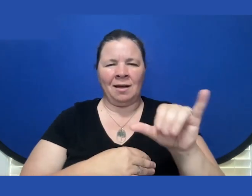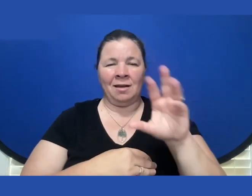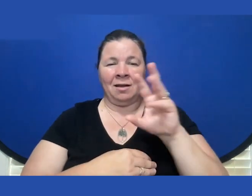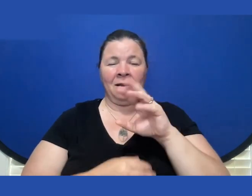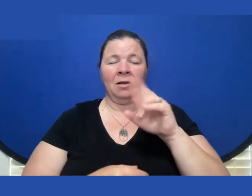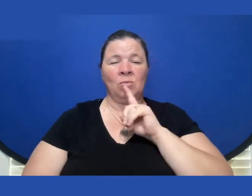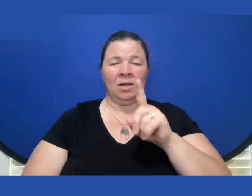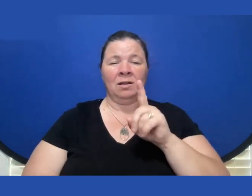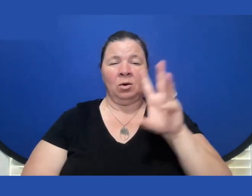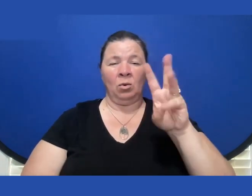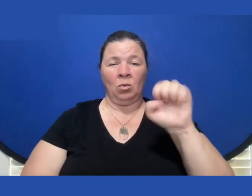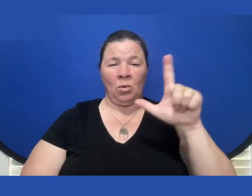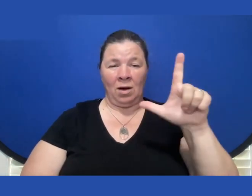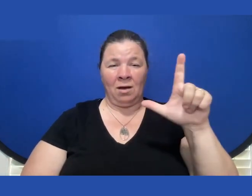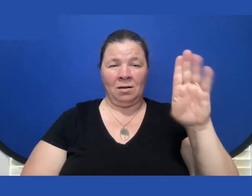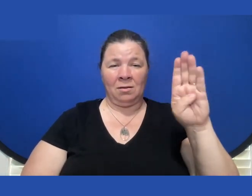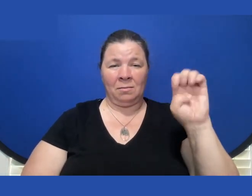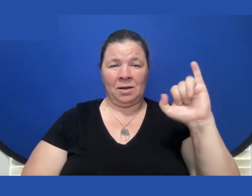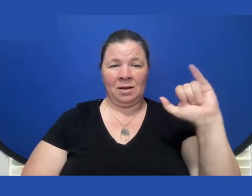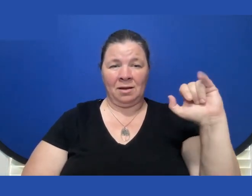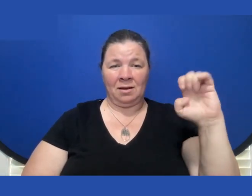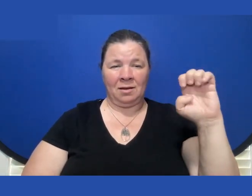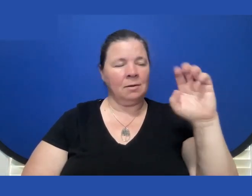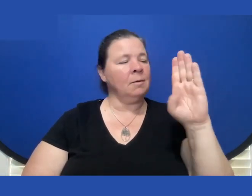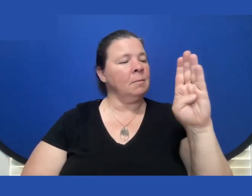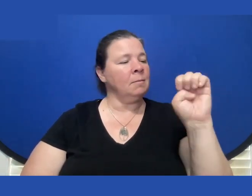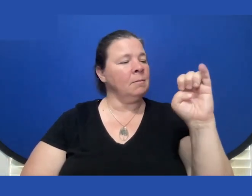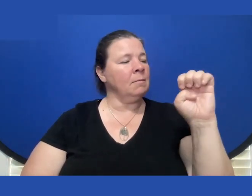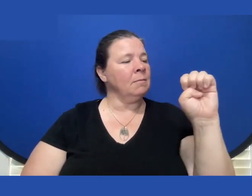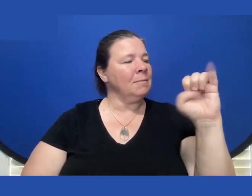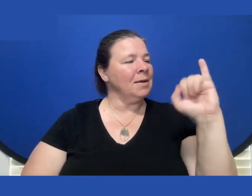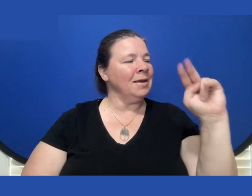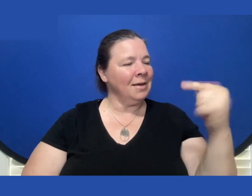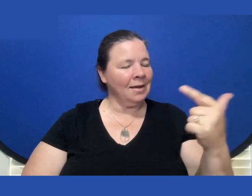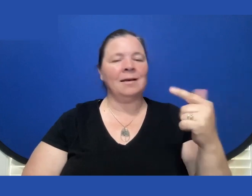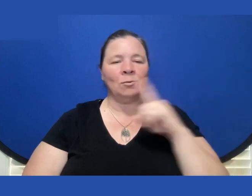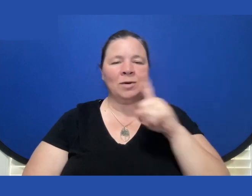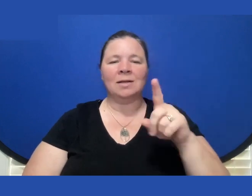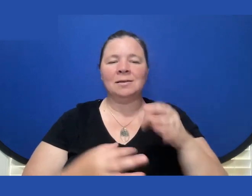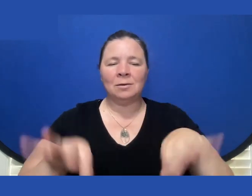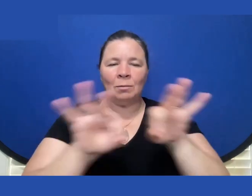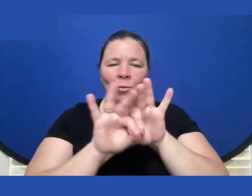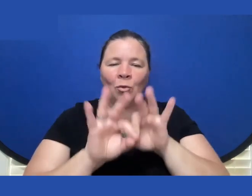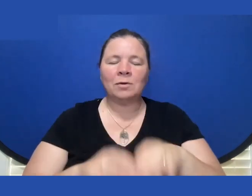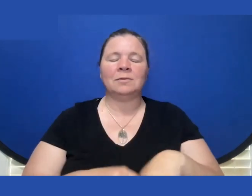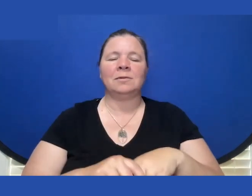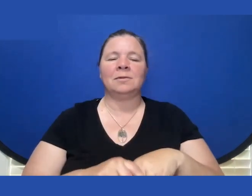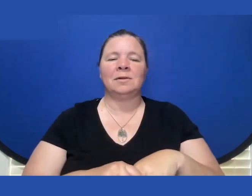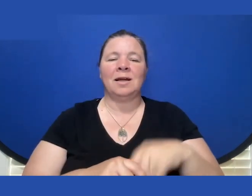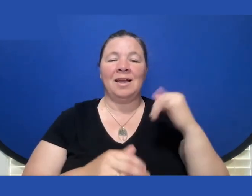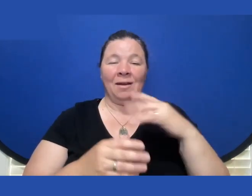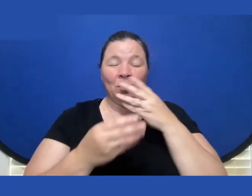So, if we can help in that one little piece, I don't think the wish would solve all problems. But if I could say,